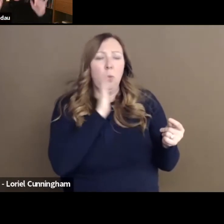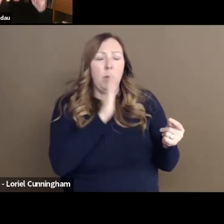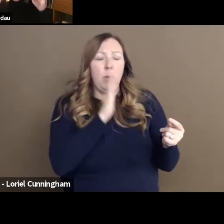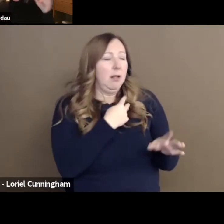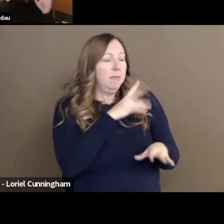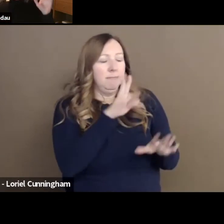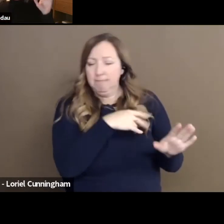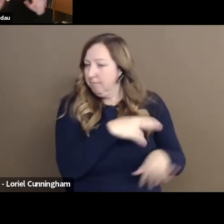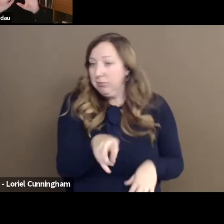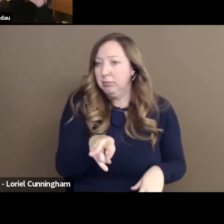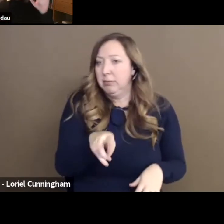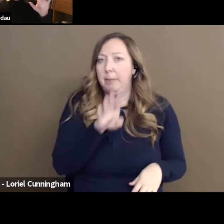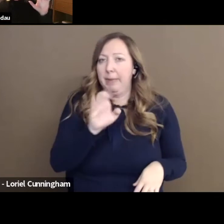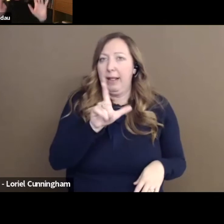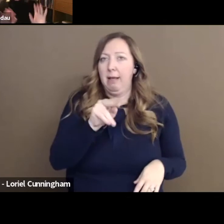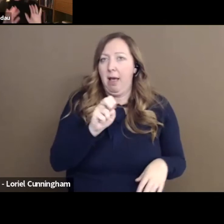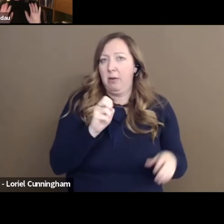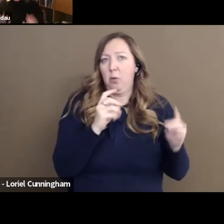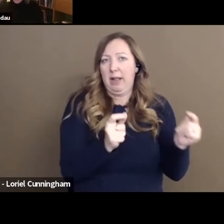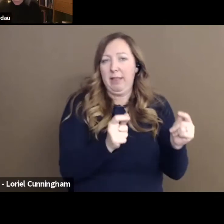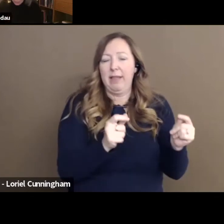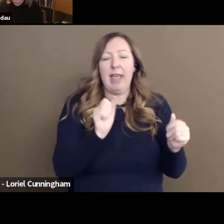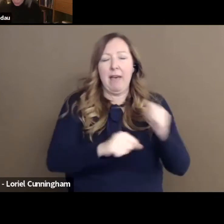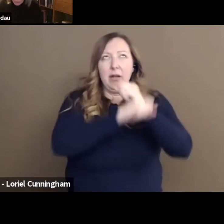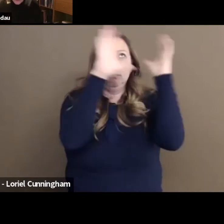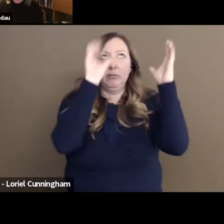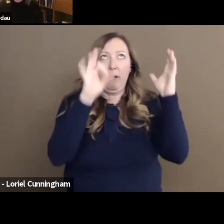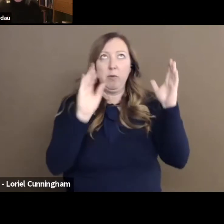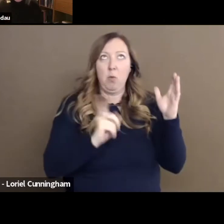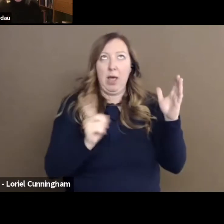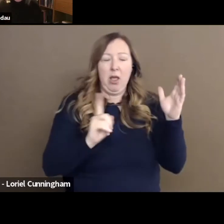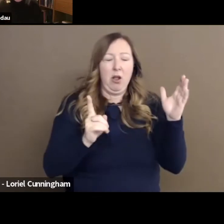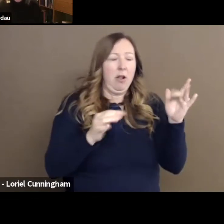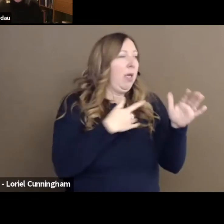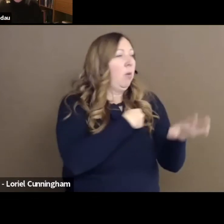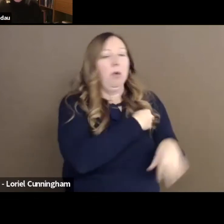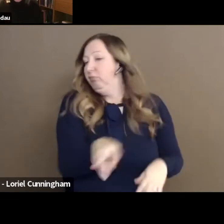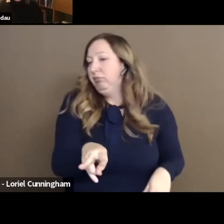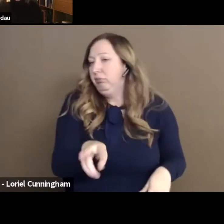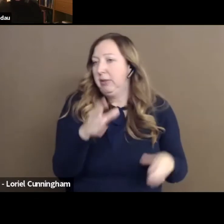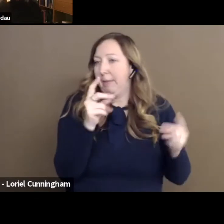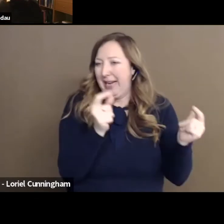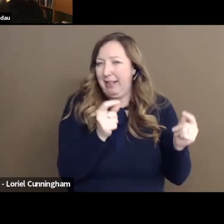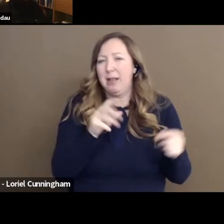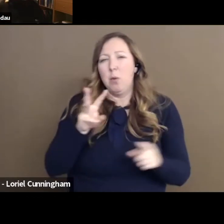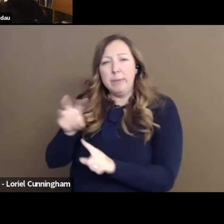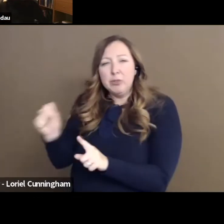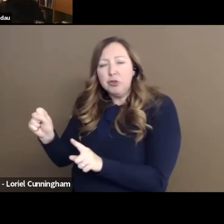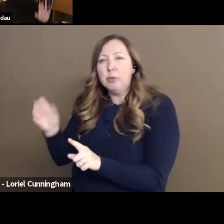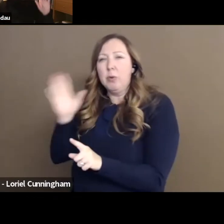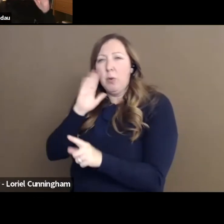they have a representation of the array and they immediately turn to it